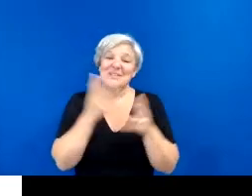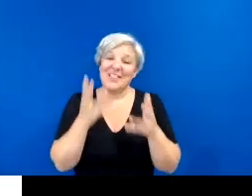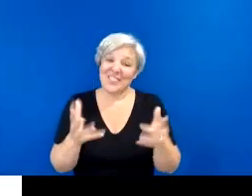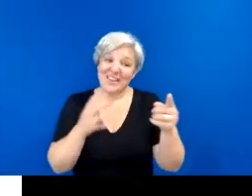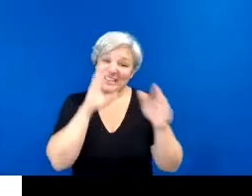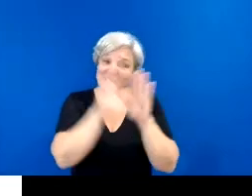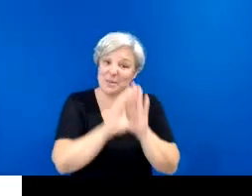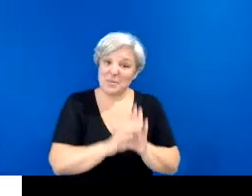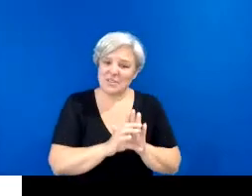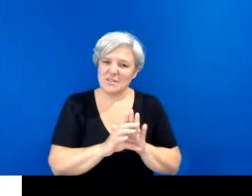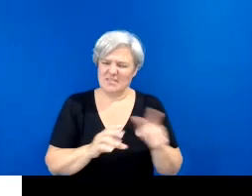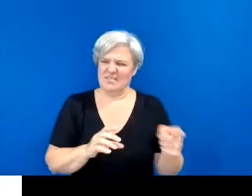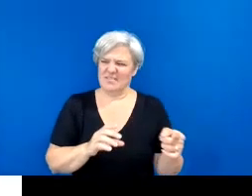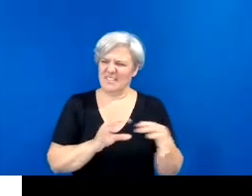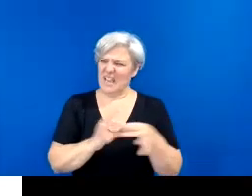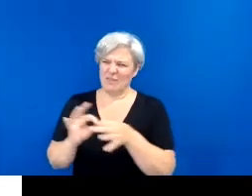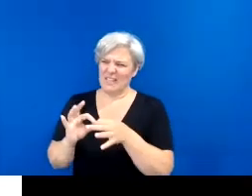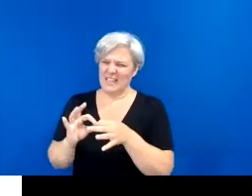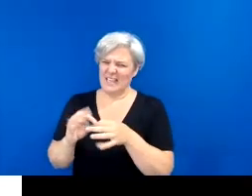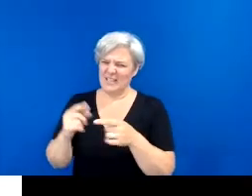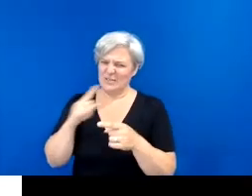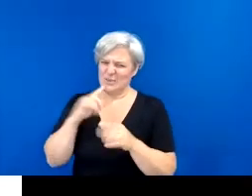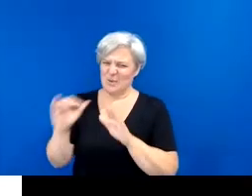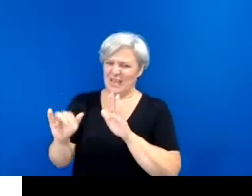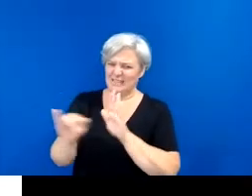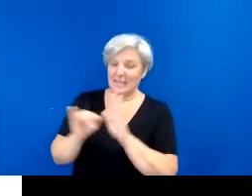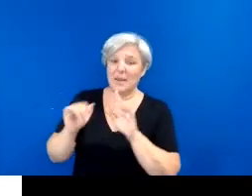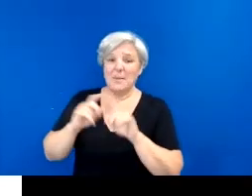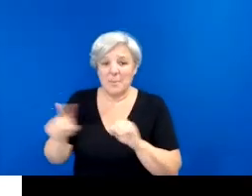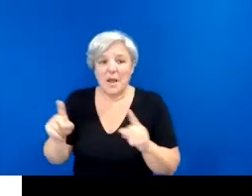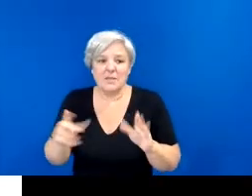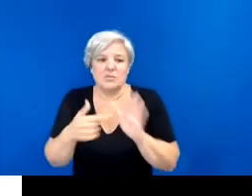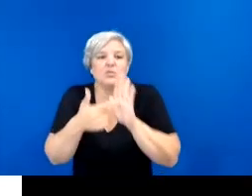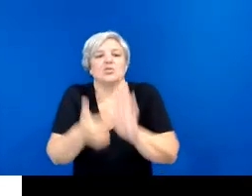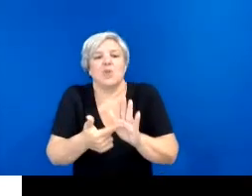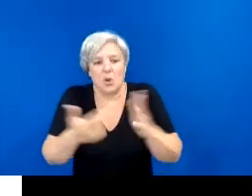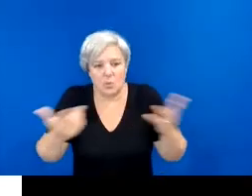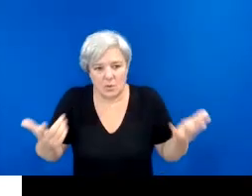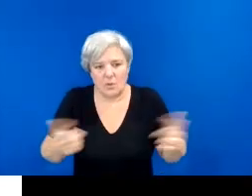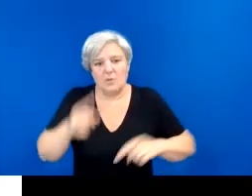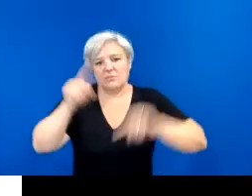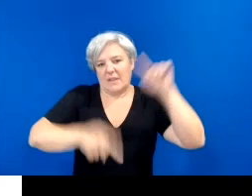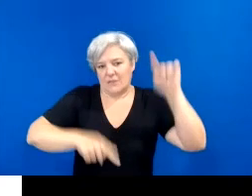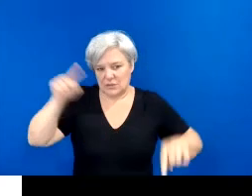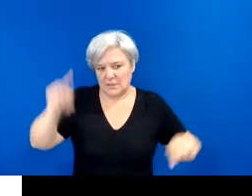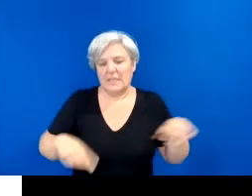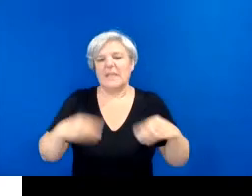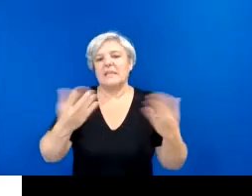that don't necessarily relate to their identity, but just show and give examples of the lesson